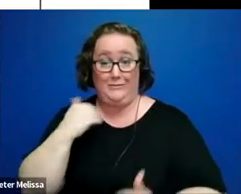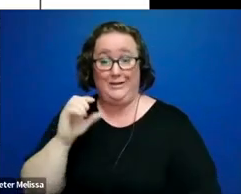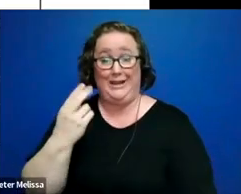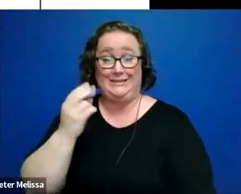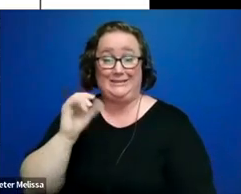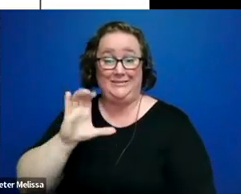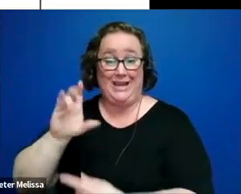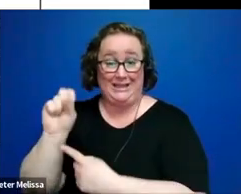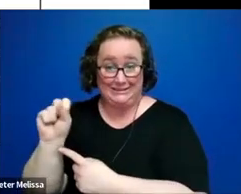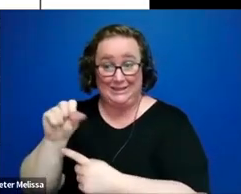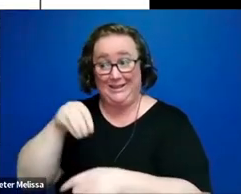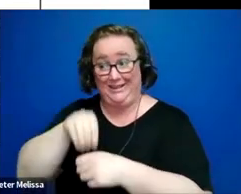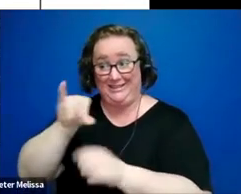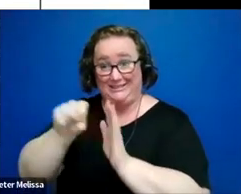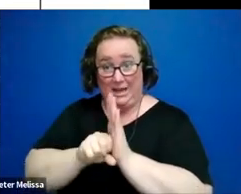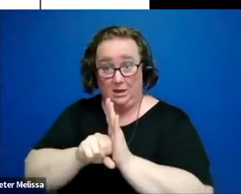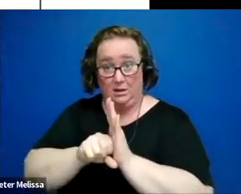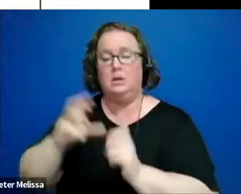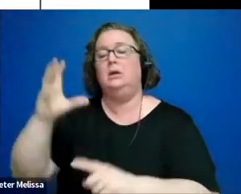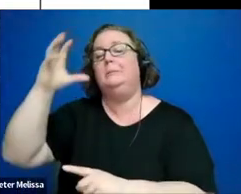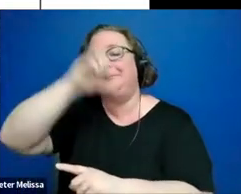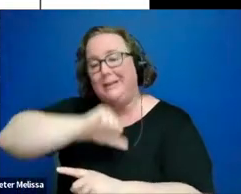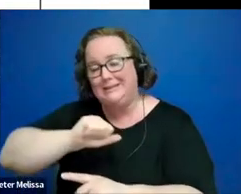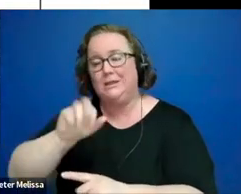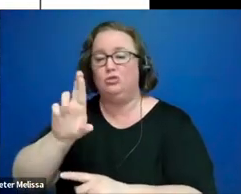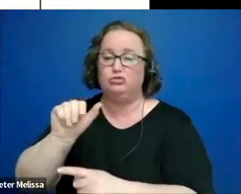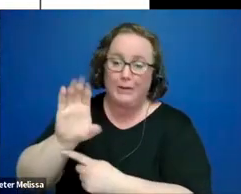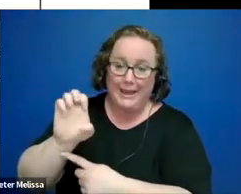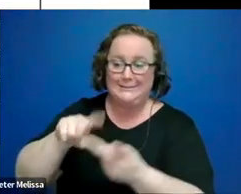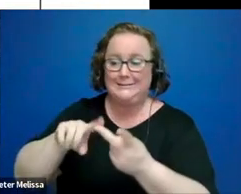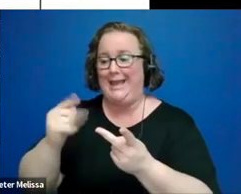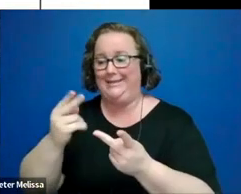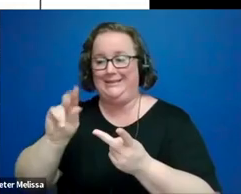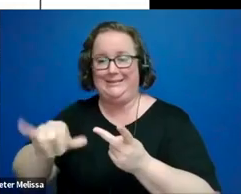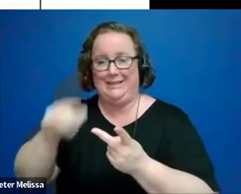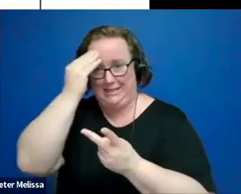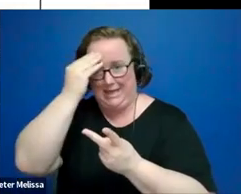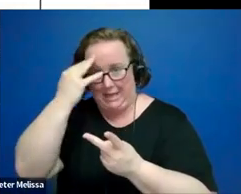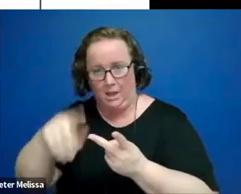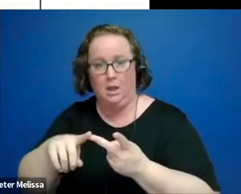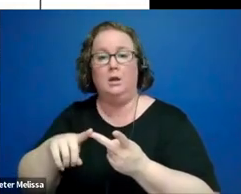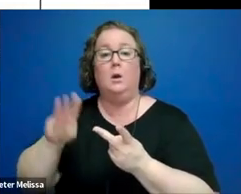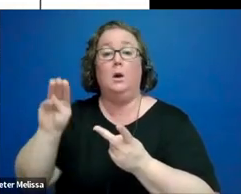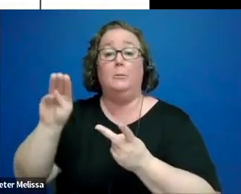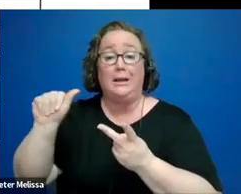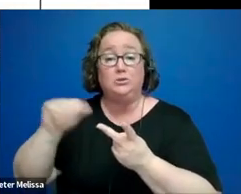are missing race and ethnicity data. This includes states like Massachusetts, New Jersey,